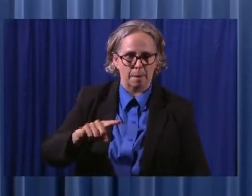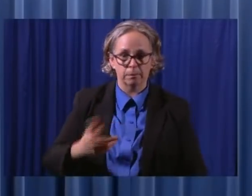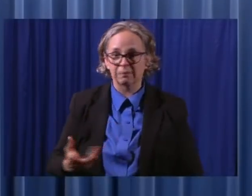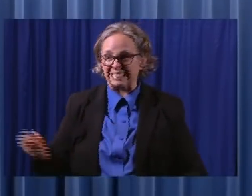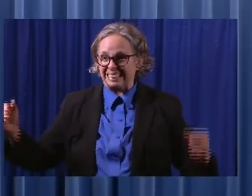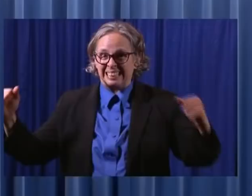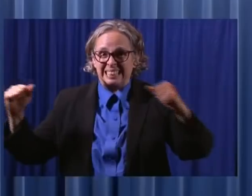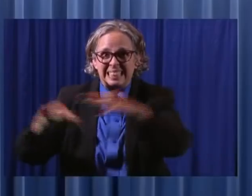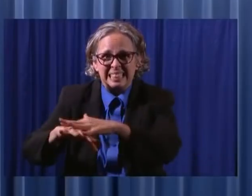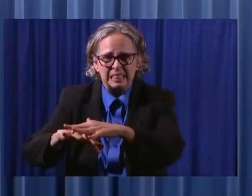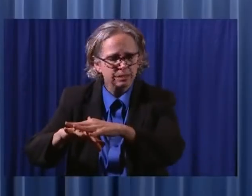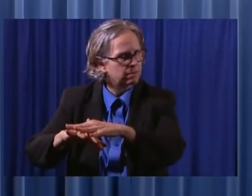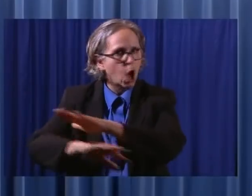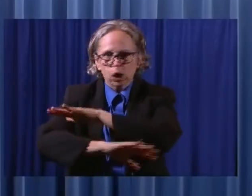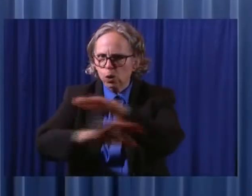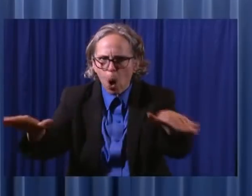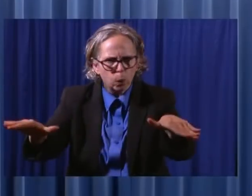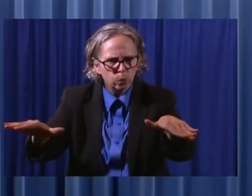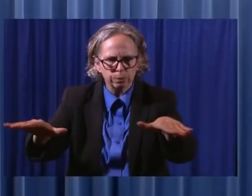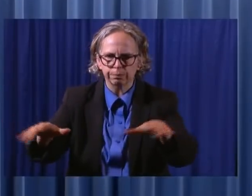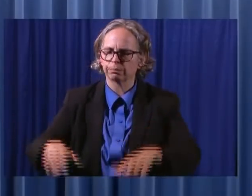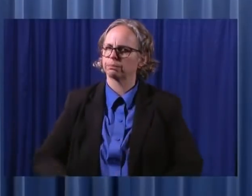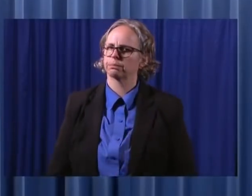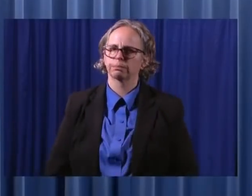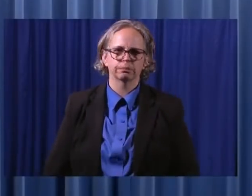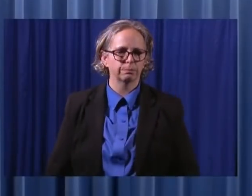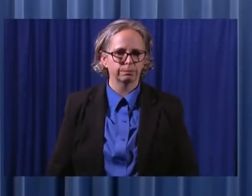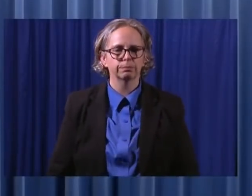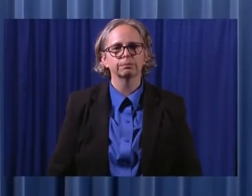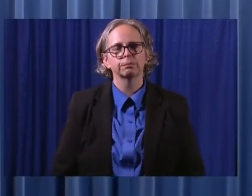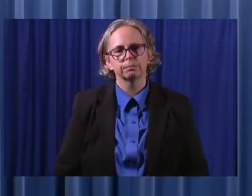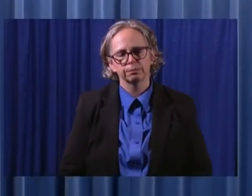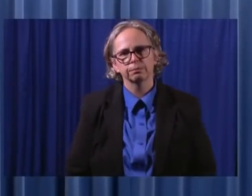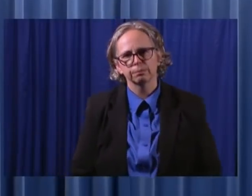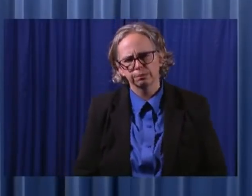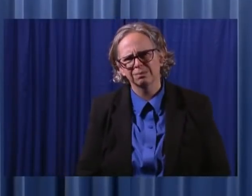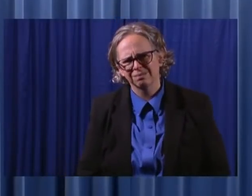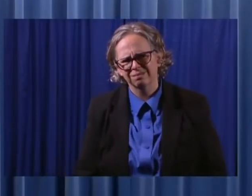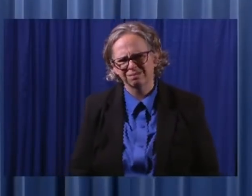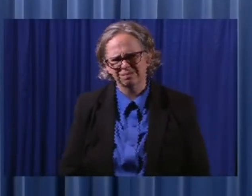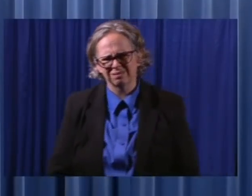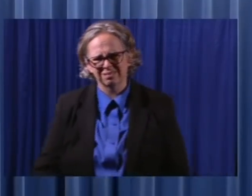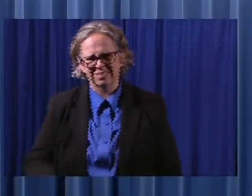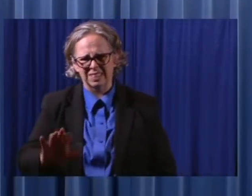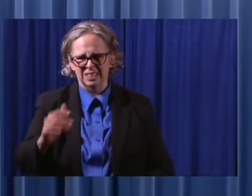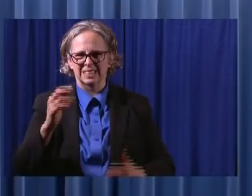CAUTION WHEN INTERACTING WITH OTHERS WHO ARE NOT PRACTICING SOCIAL DISTANCING. WEARING FACE COVERINGS, AVOID TRAVEL TO HIGH RISK AREAS AND PRACTICE GOOD HYGIENE SUCH AS